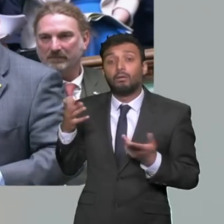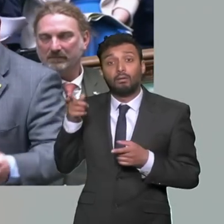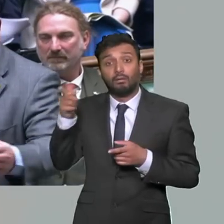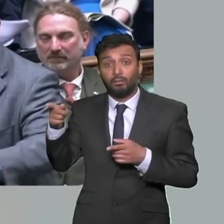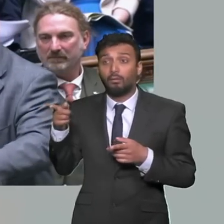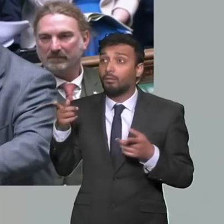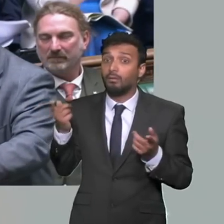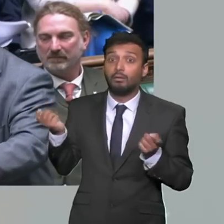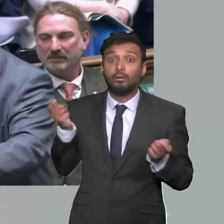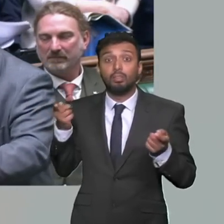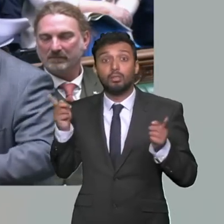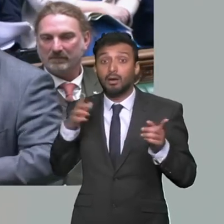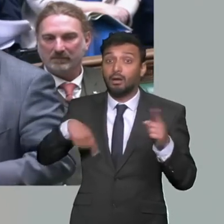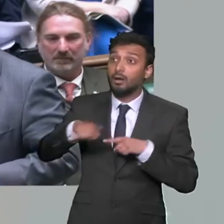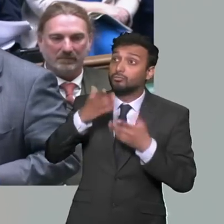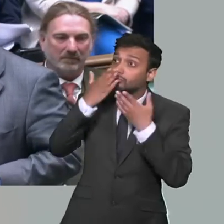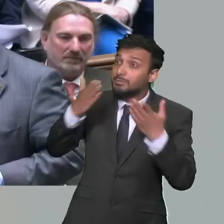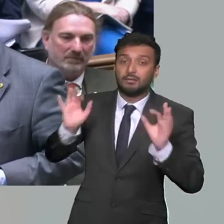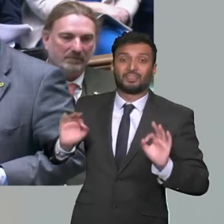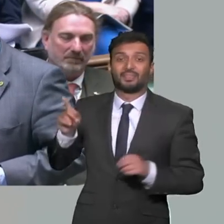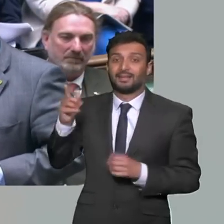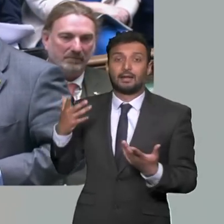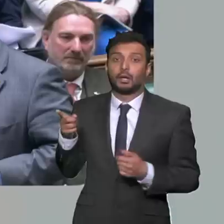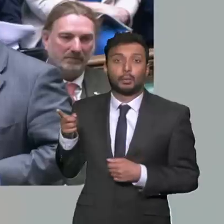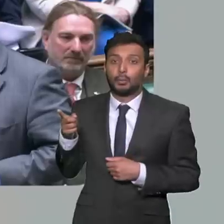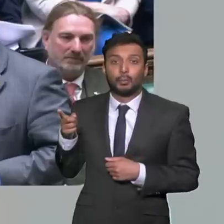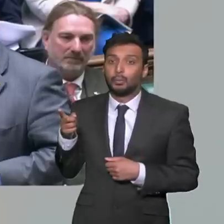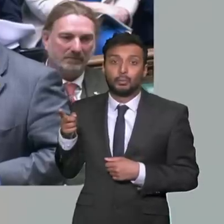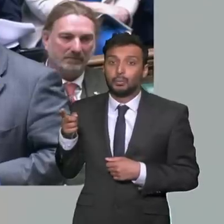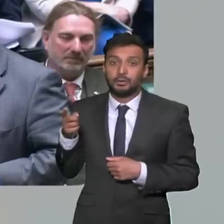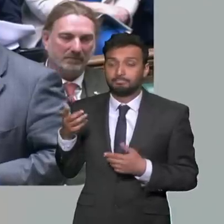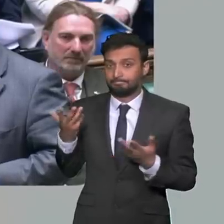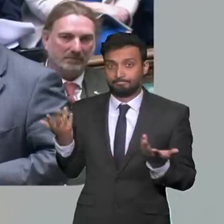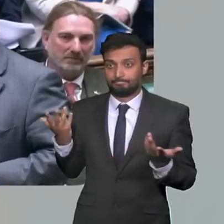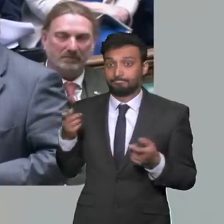The Prime Minister has apologised many times, but not because he feels any genuine remorse.